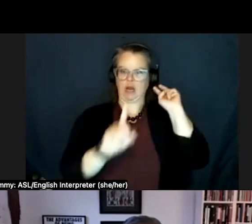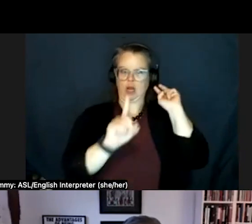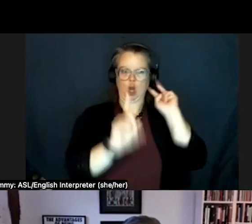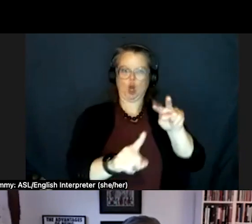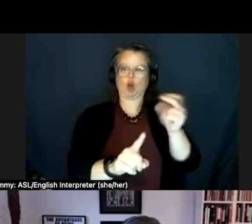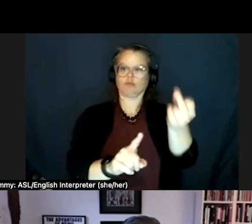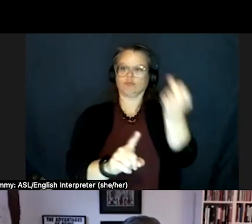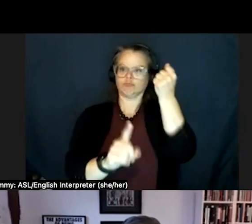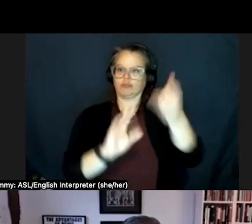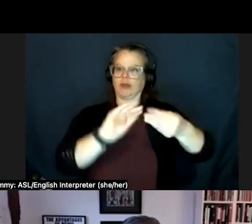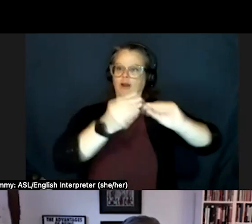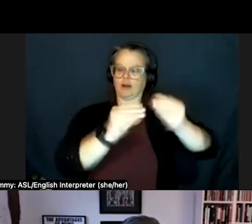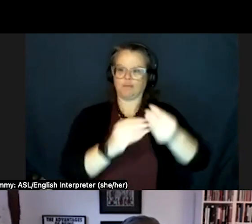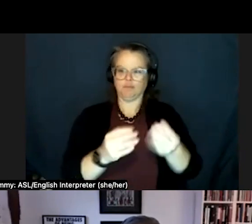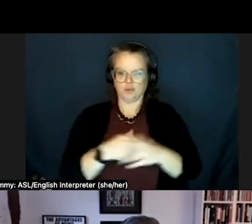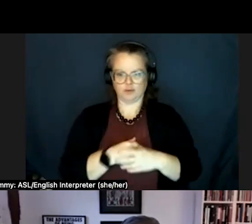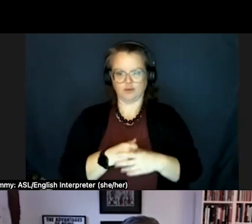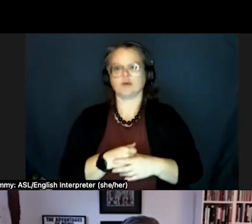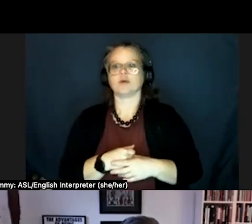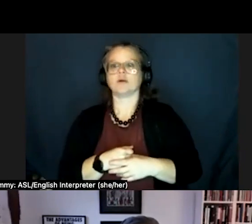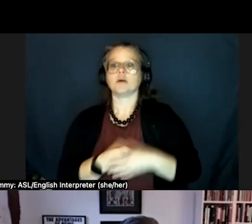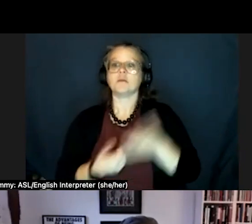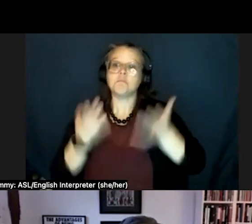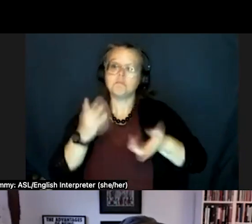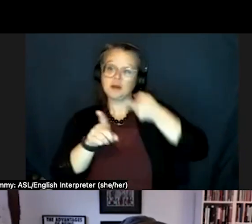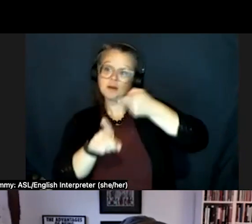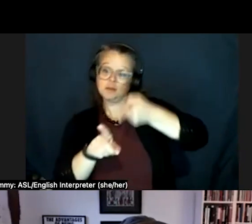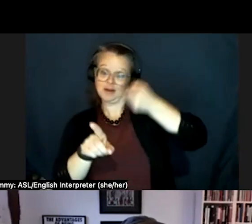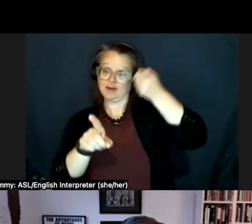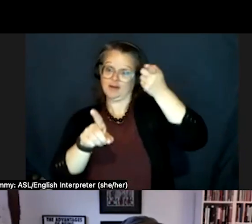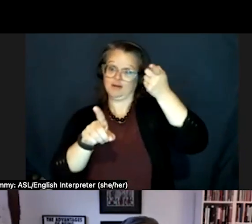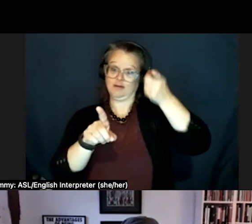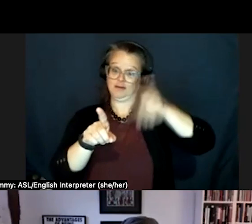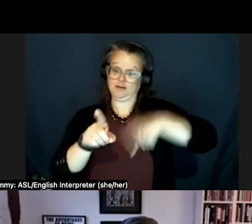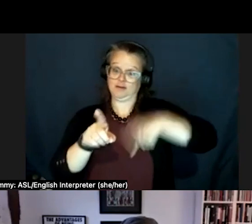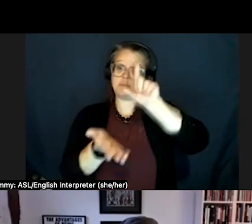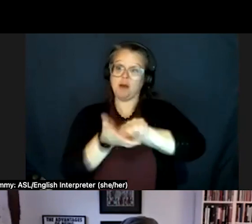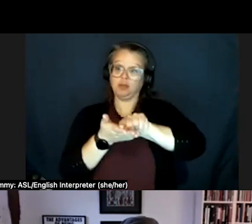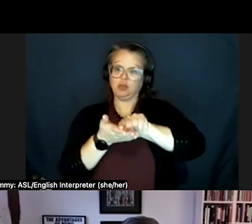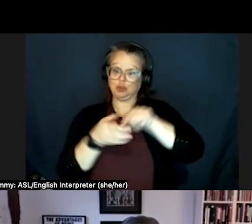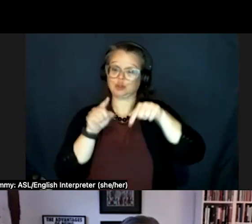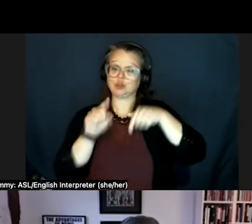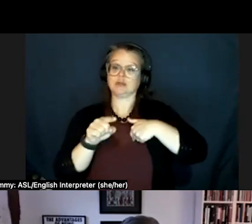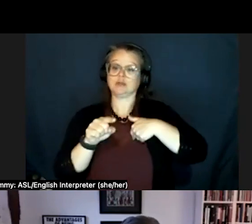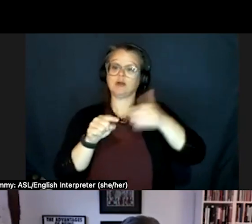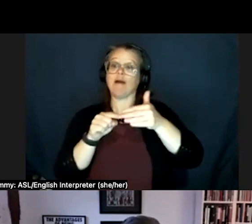they've picked up a review and when it happened. And then we can we can tally all the reviews based